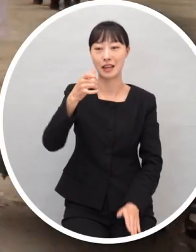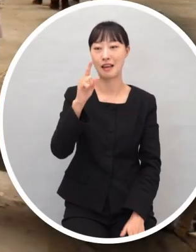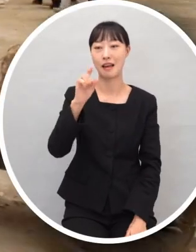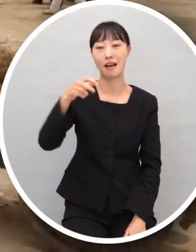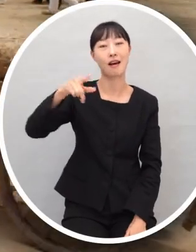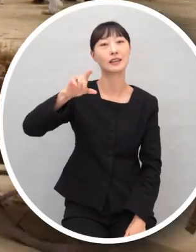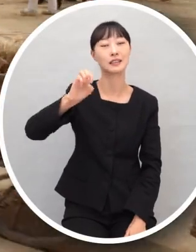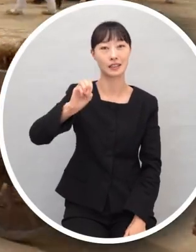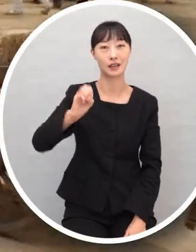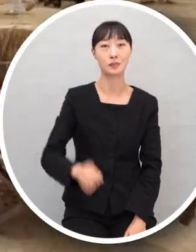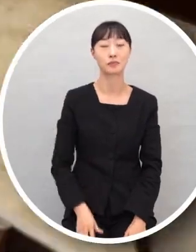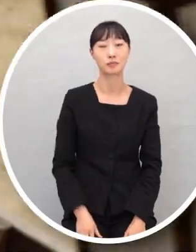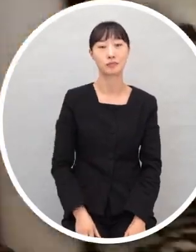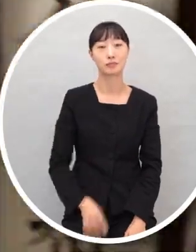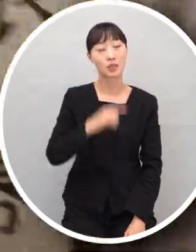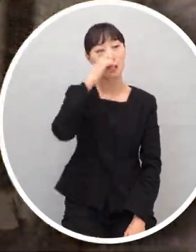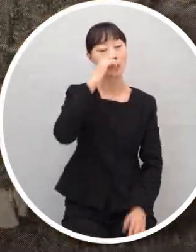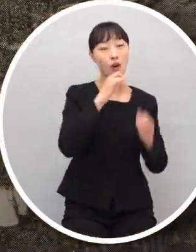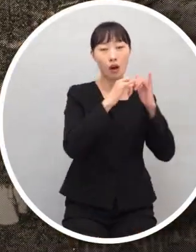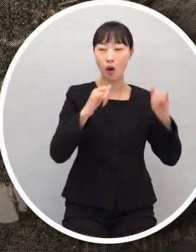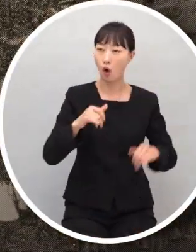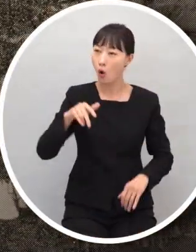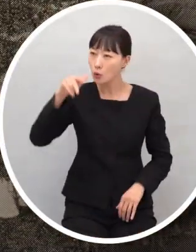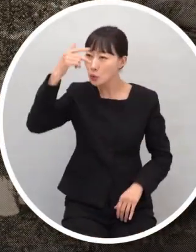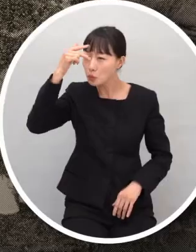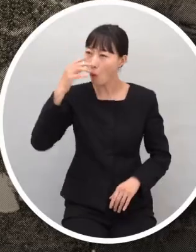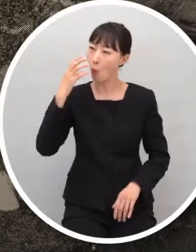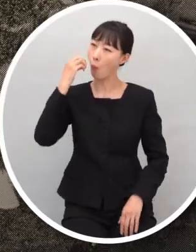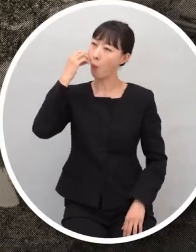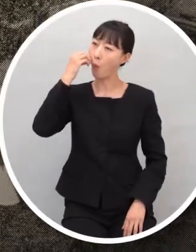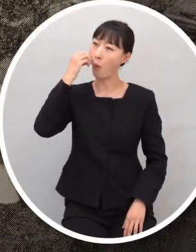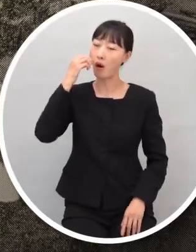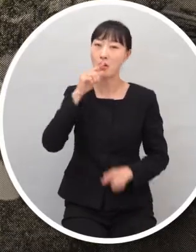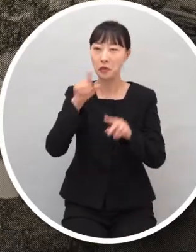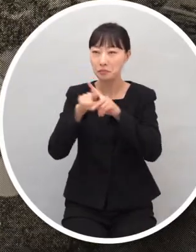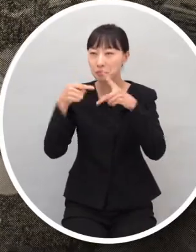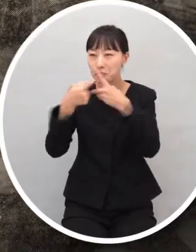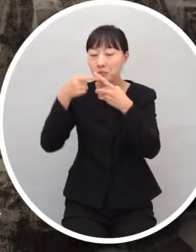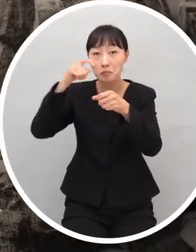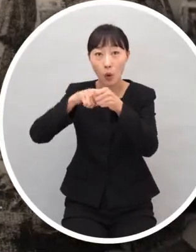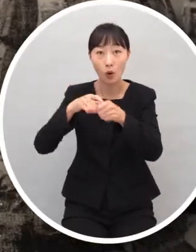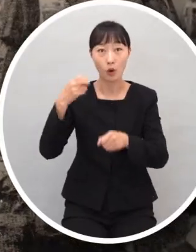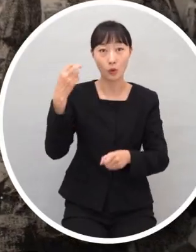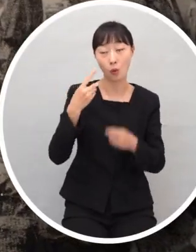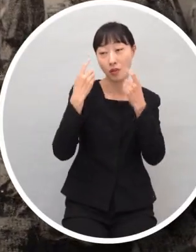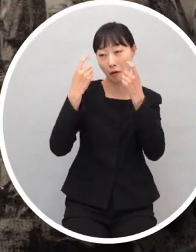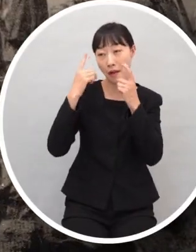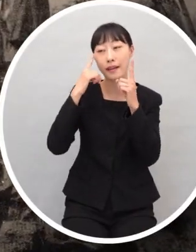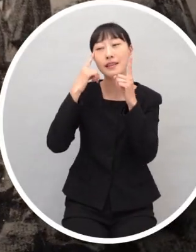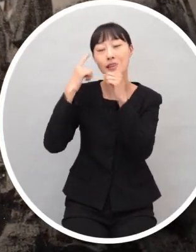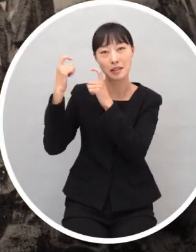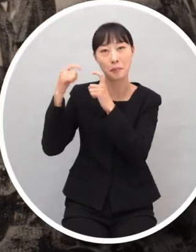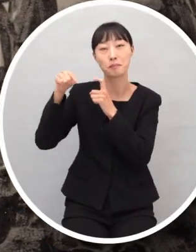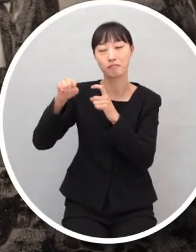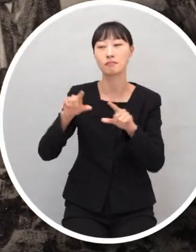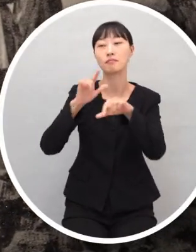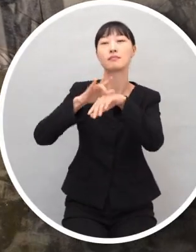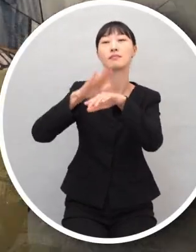Westerners wanted to buy these genre paintings to commemorate their trips to Korea as well as to better understand this unknown land.